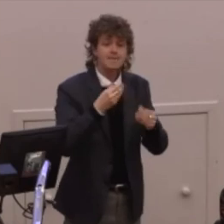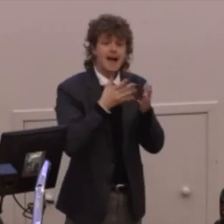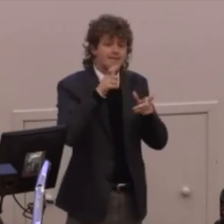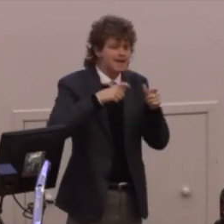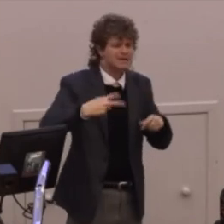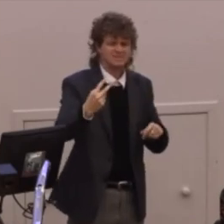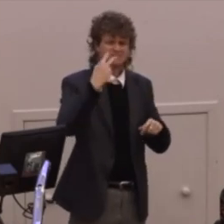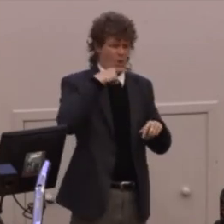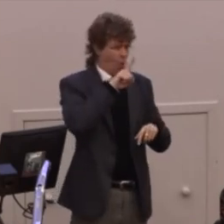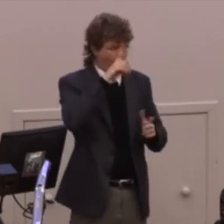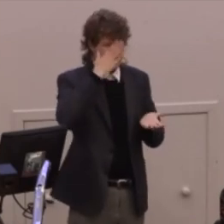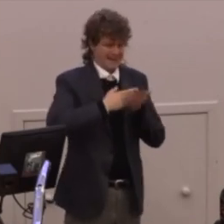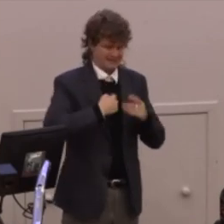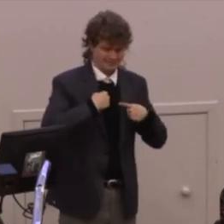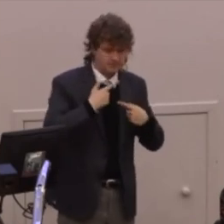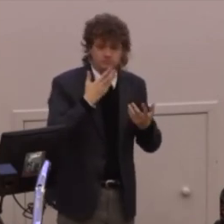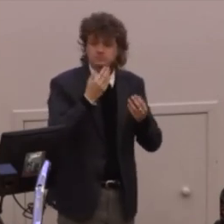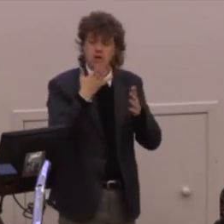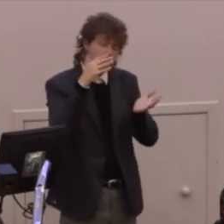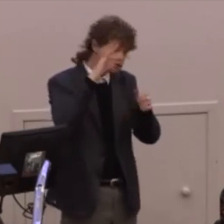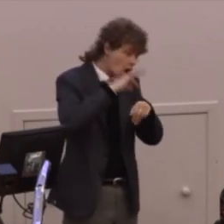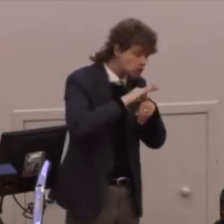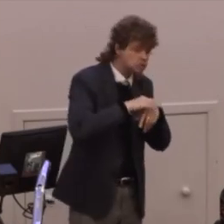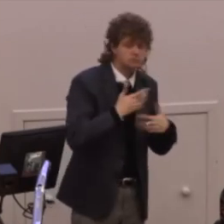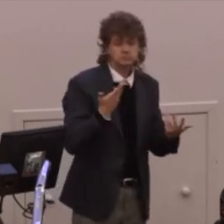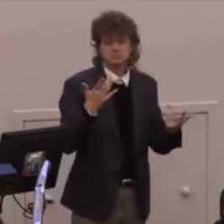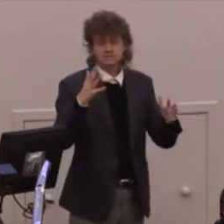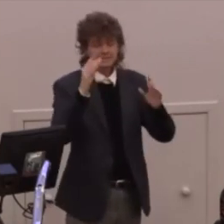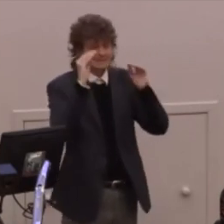parents and others who hold power over us in society, because of the social construction